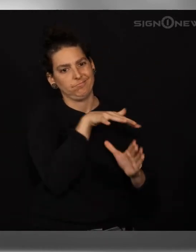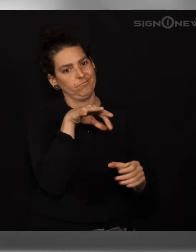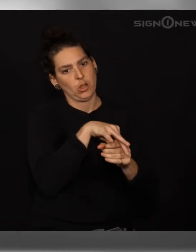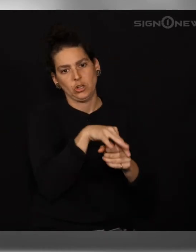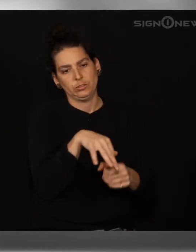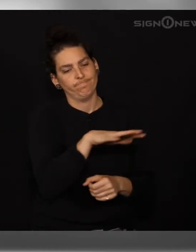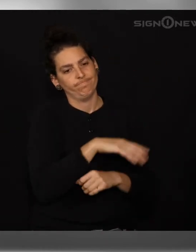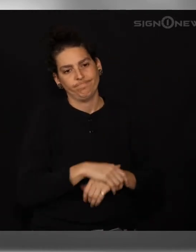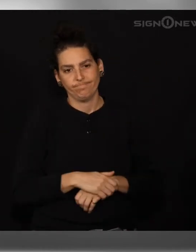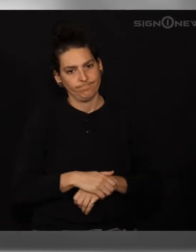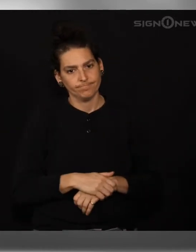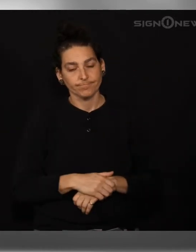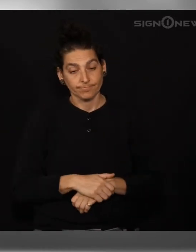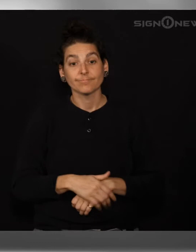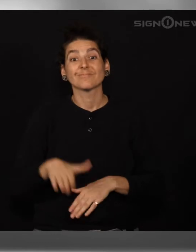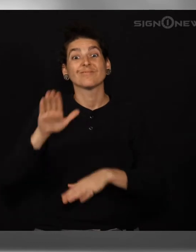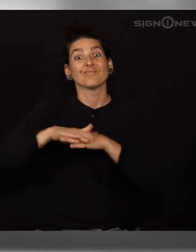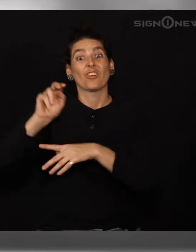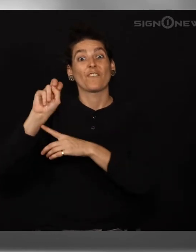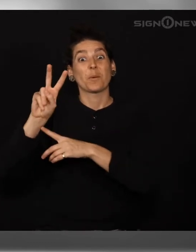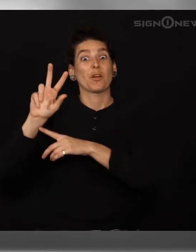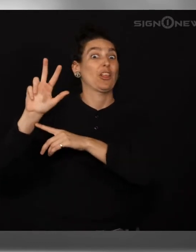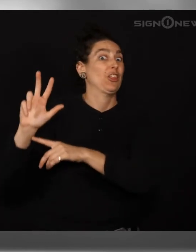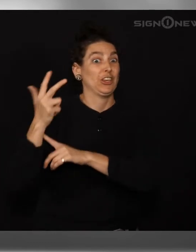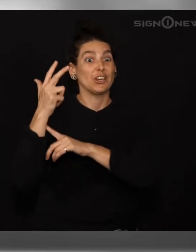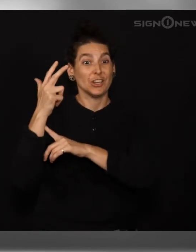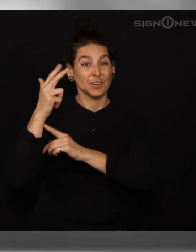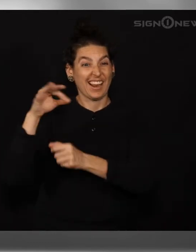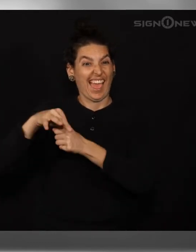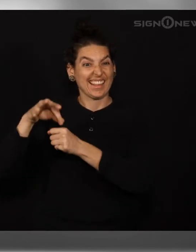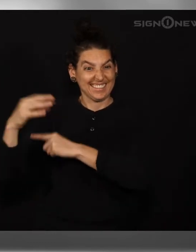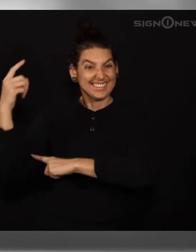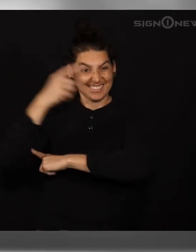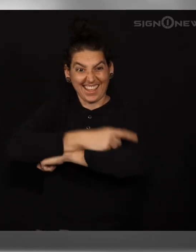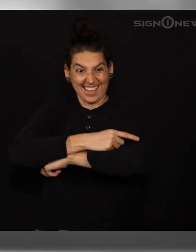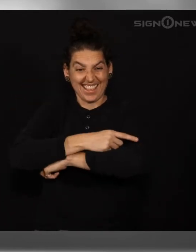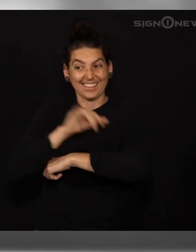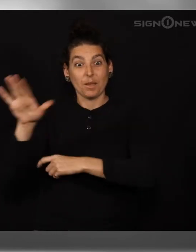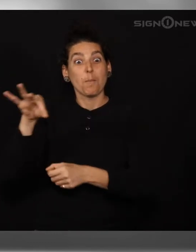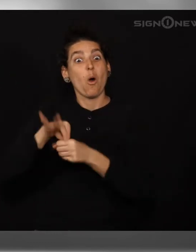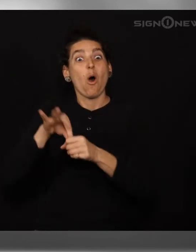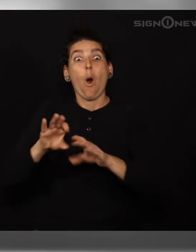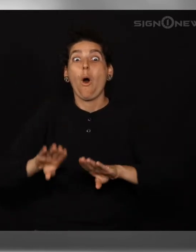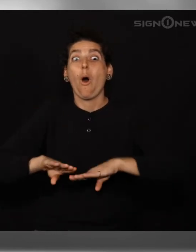On election day on November 3rd the hours for your polling place are 7am to 7pm.